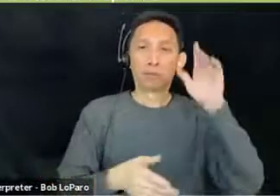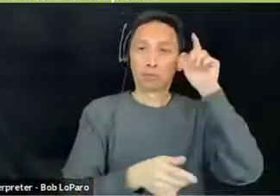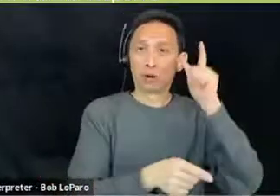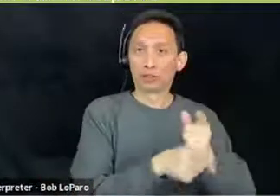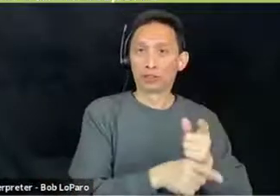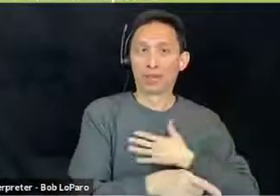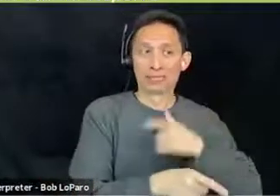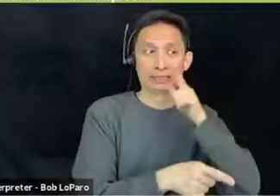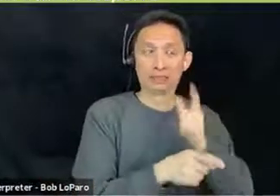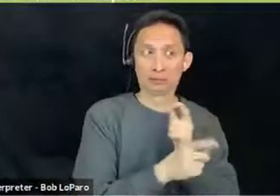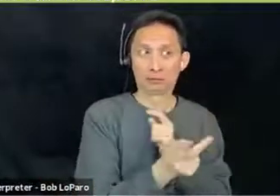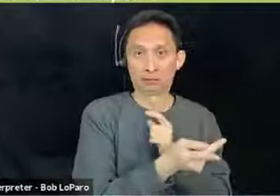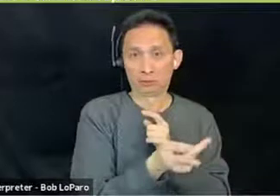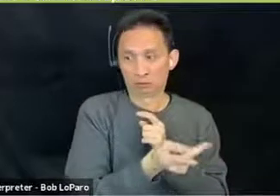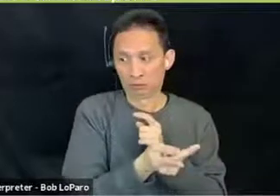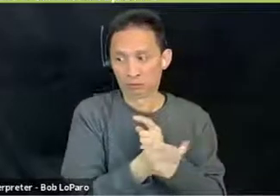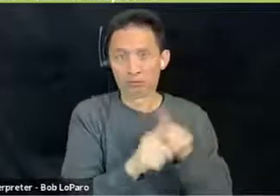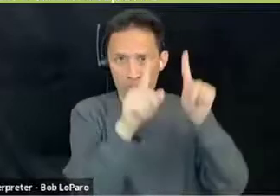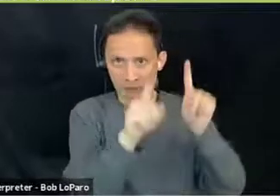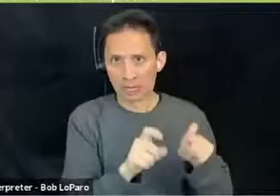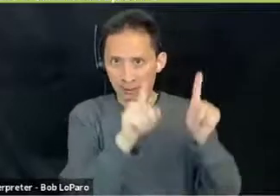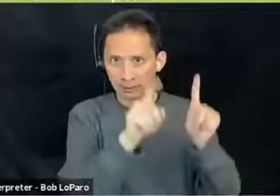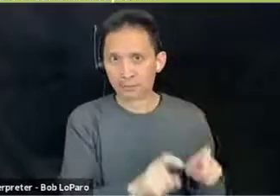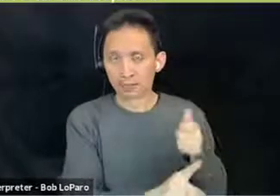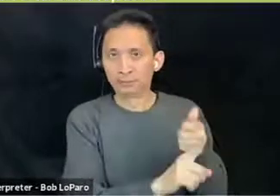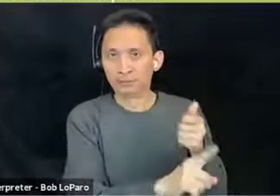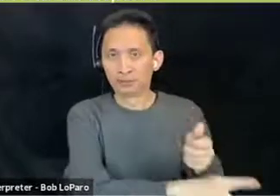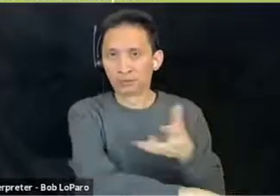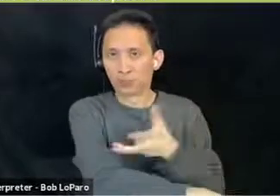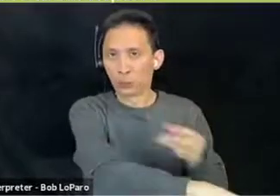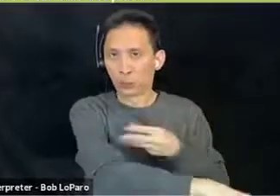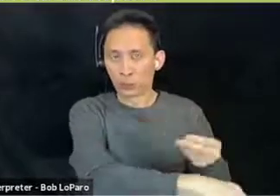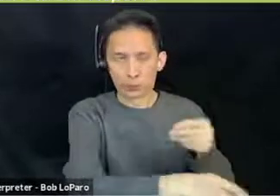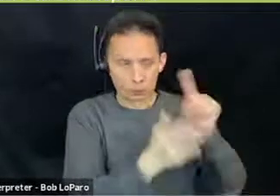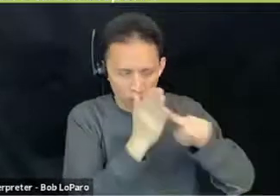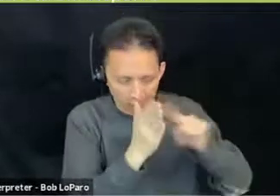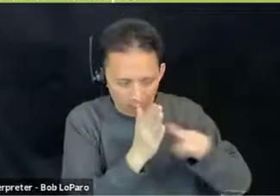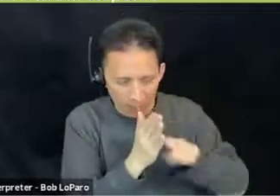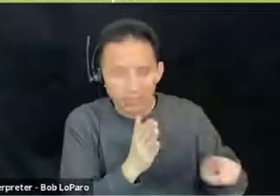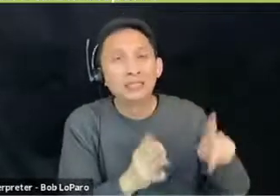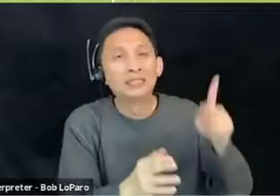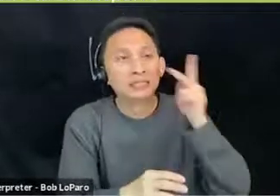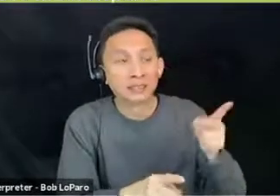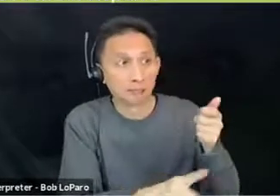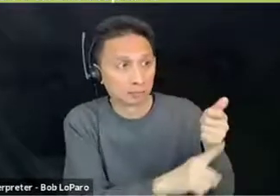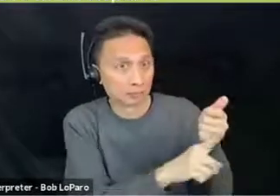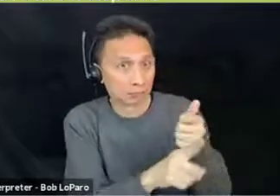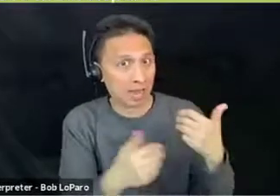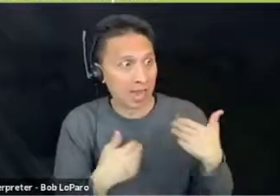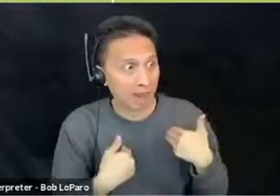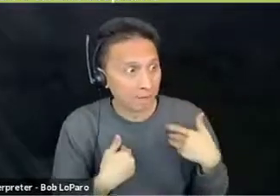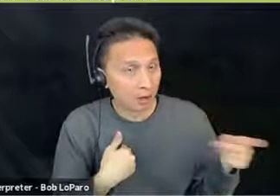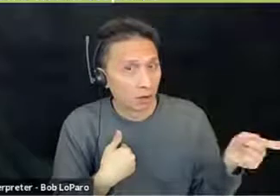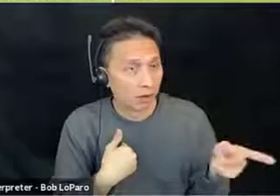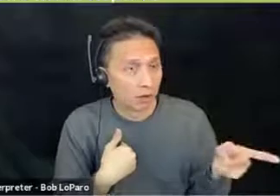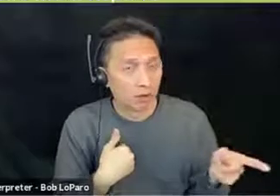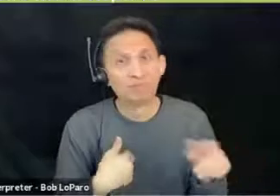to find out if they were carriers of the same mutation. It turns out they are,